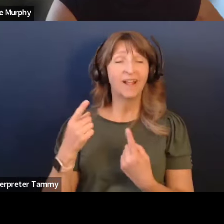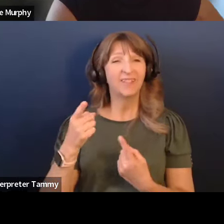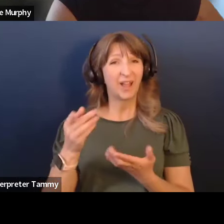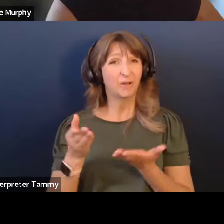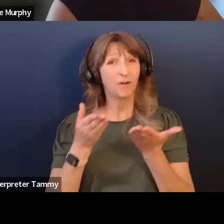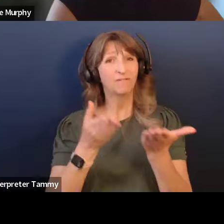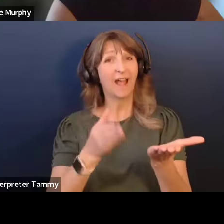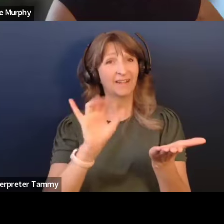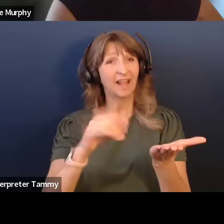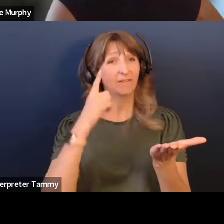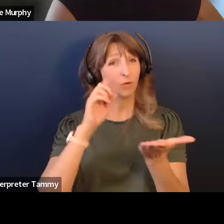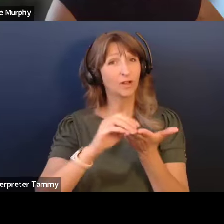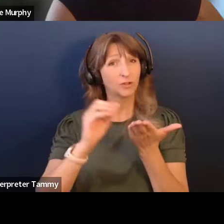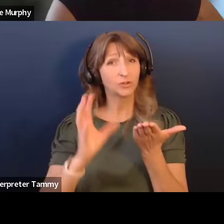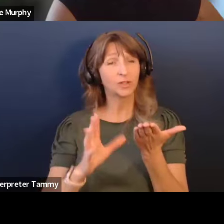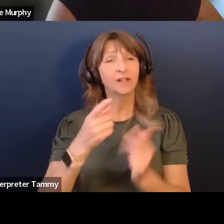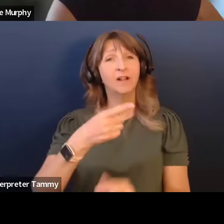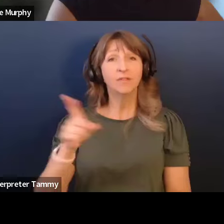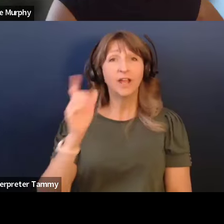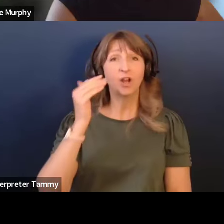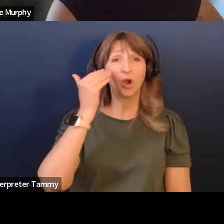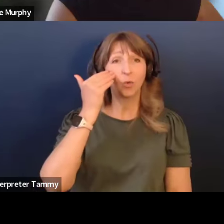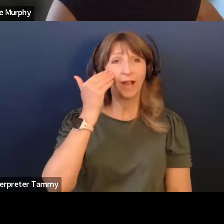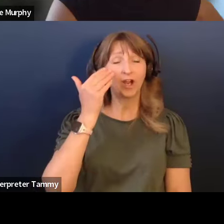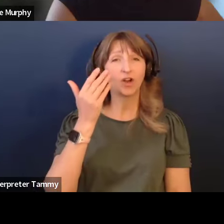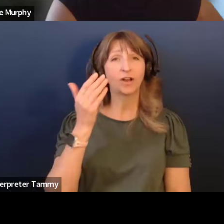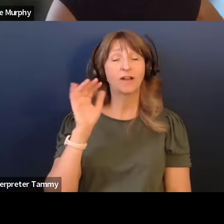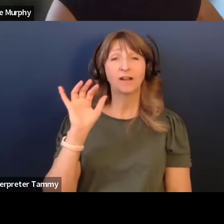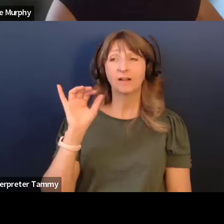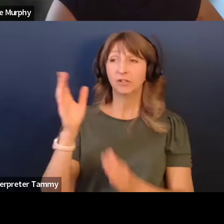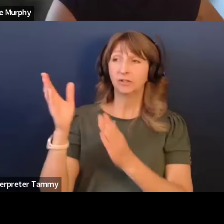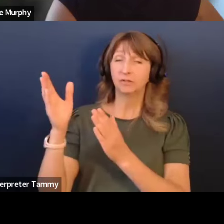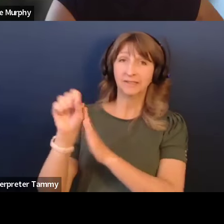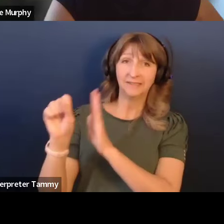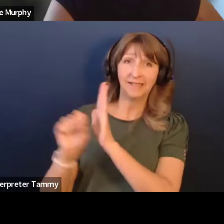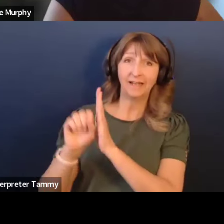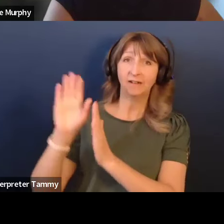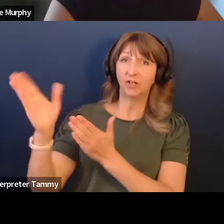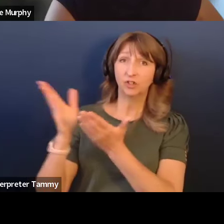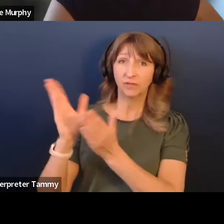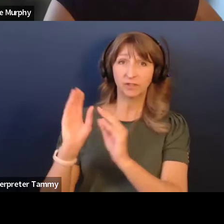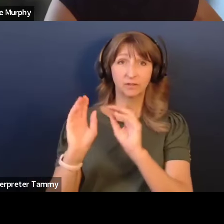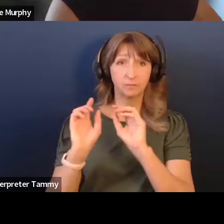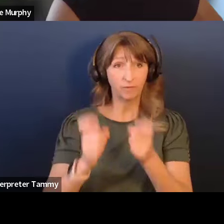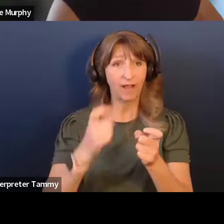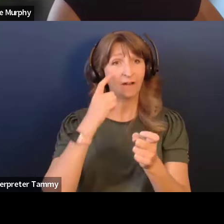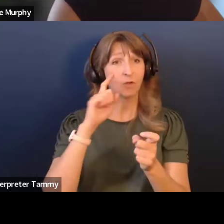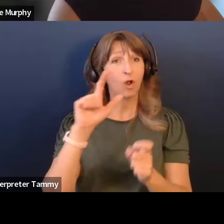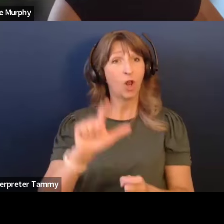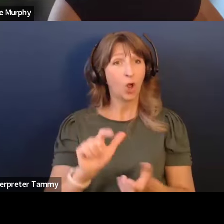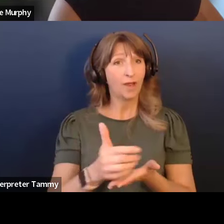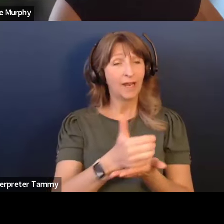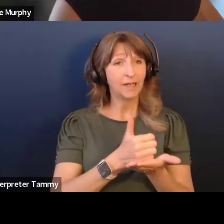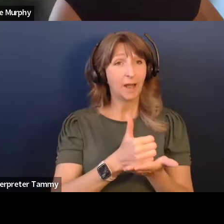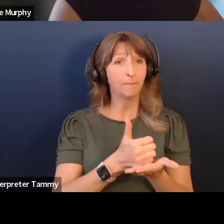students and they're aware of like, the services that the State provides for low income families